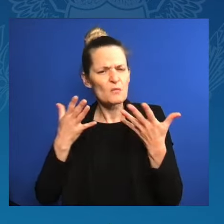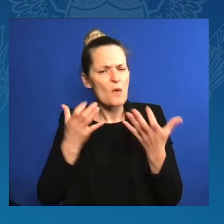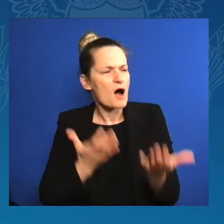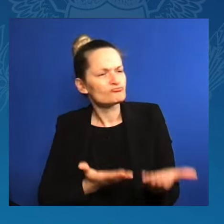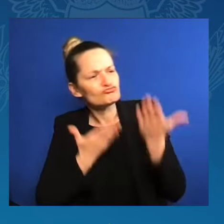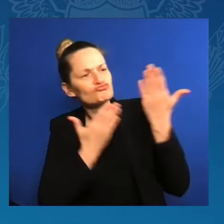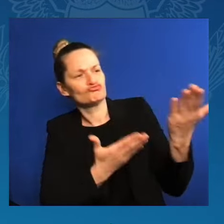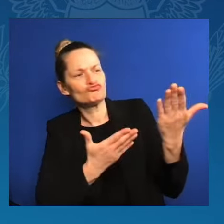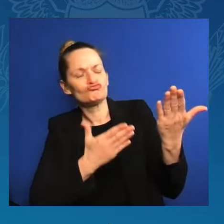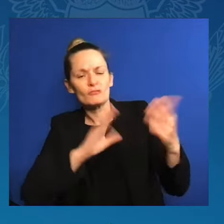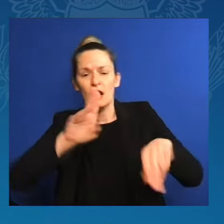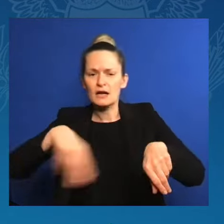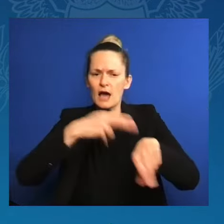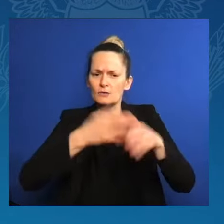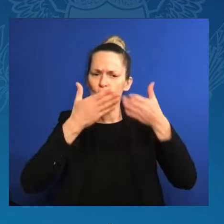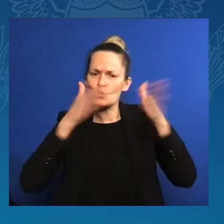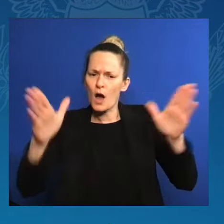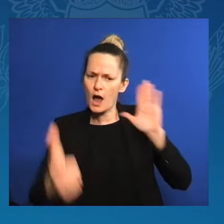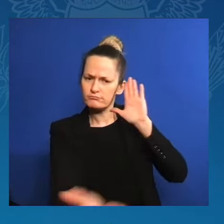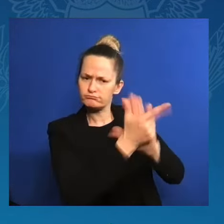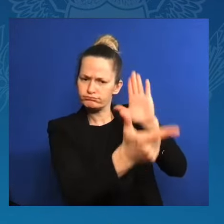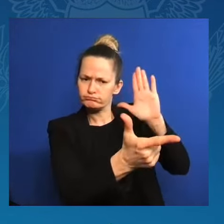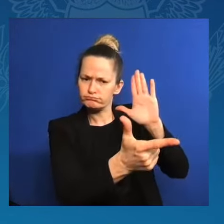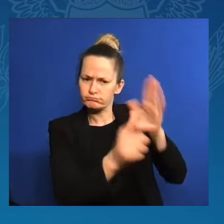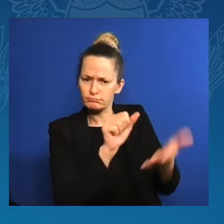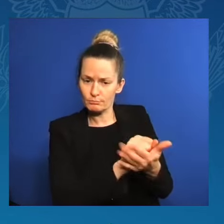But I have news for them: We're not having that. We're not having that.